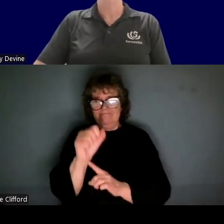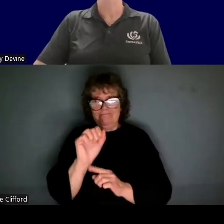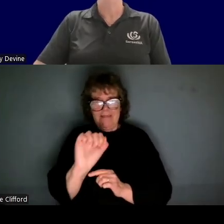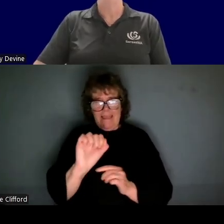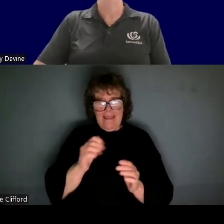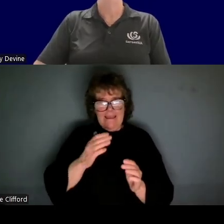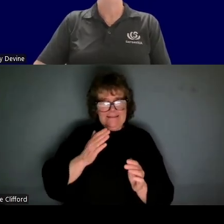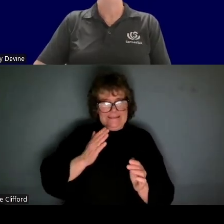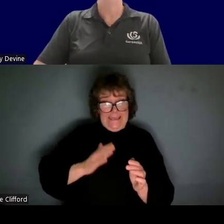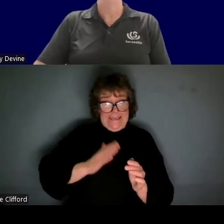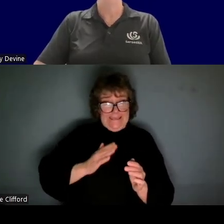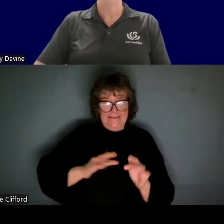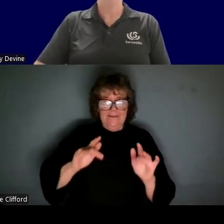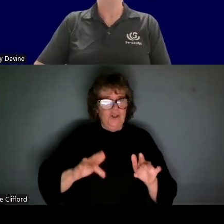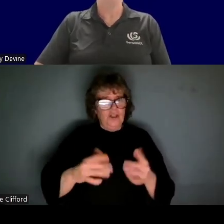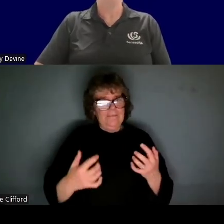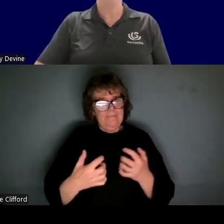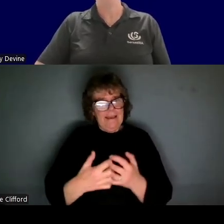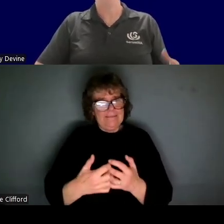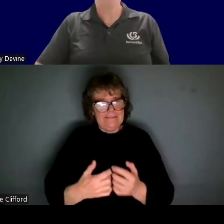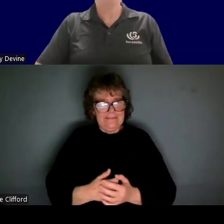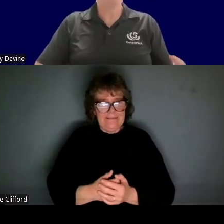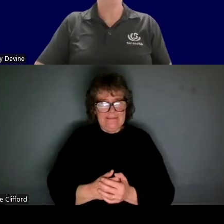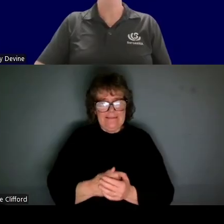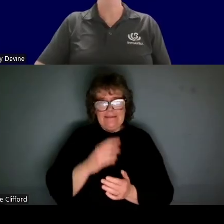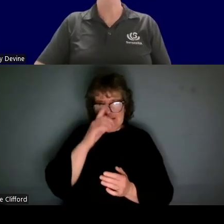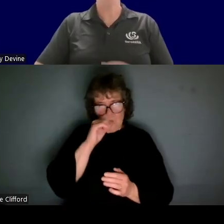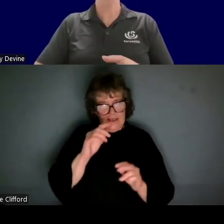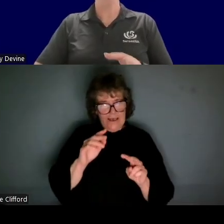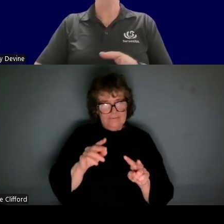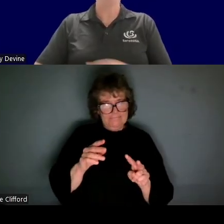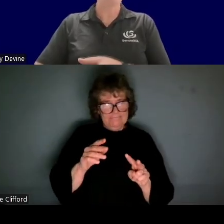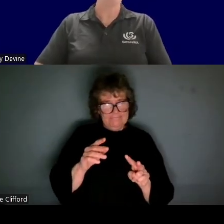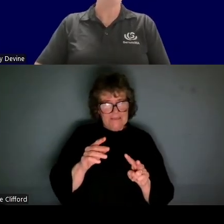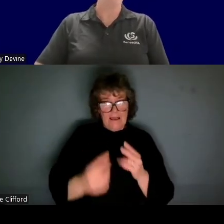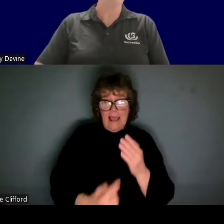this way we can determine whether something is happening only in the morning, only just before